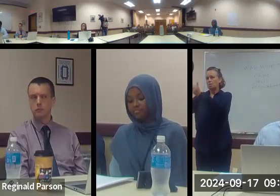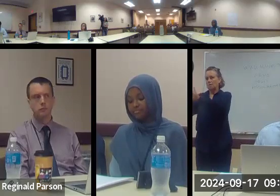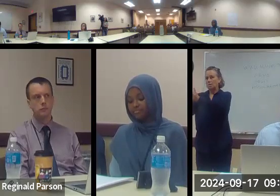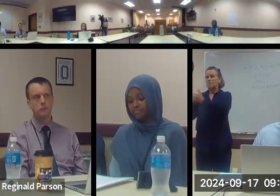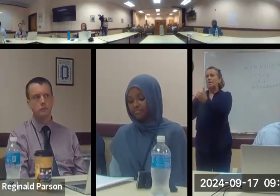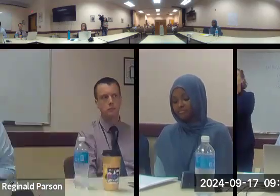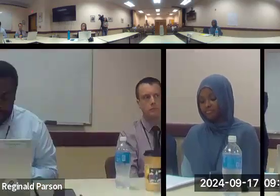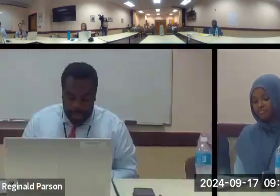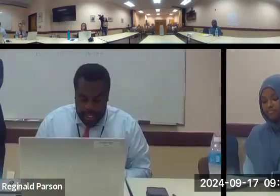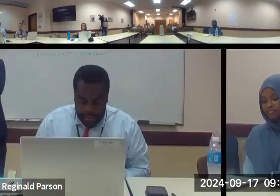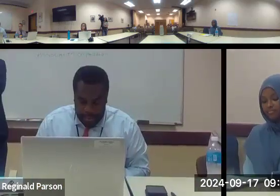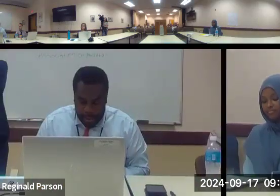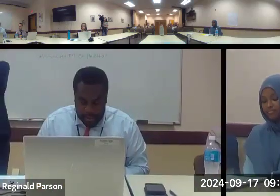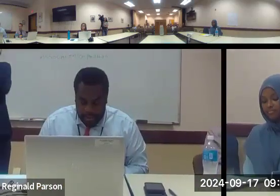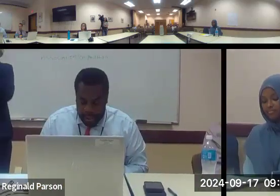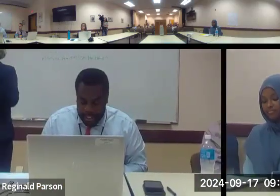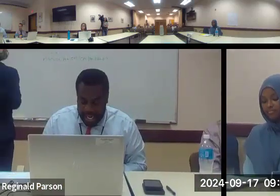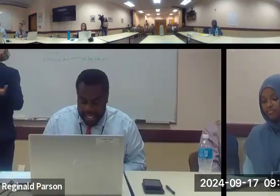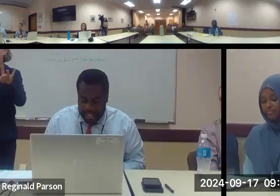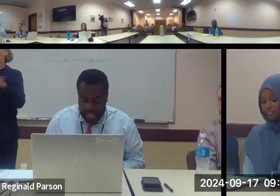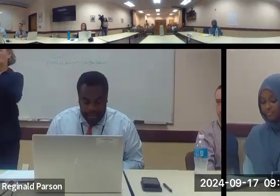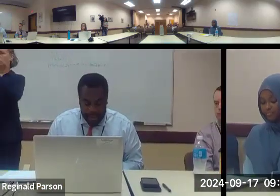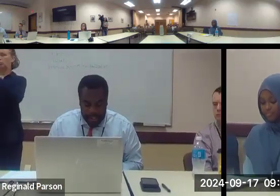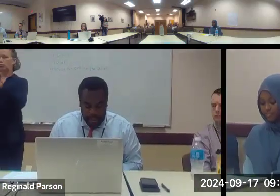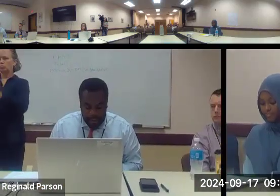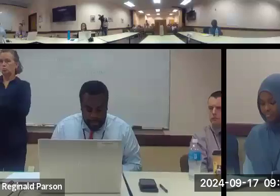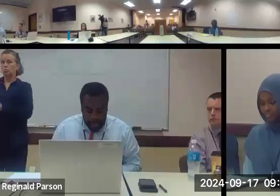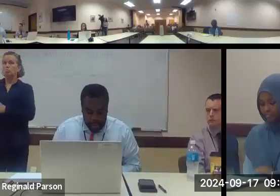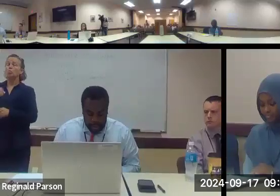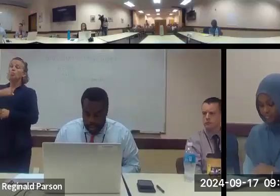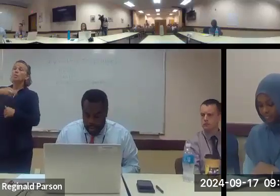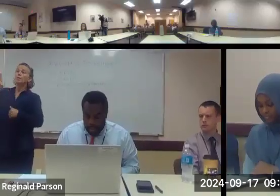Reginald Parson: will publish the comments received from both the 1st and second version of the proposed.